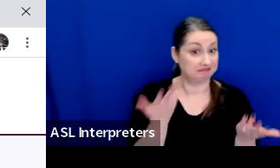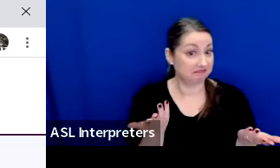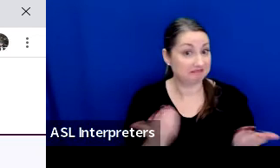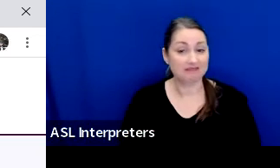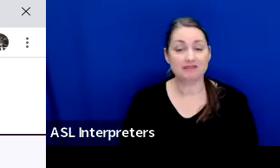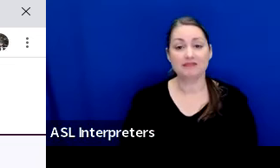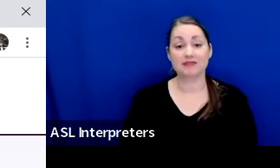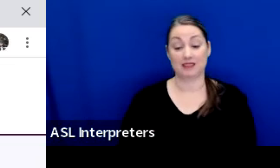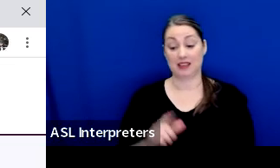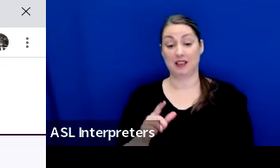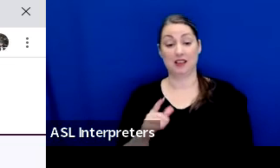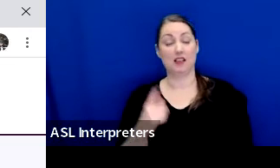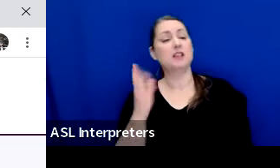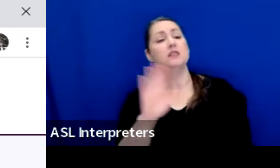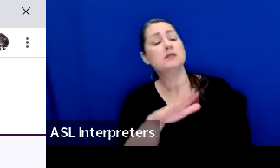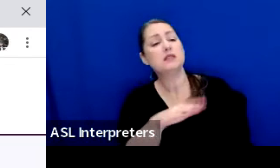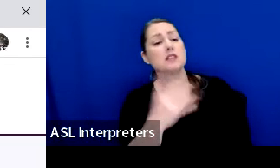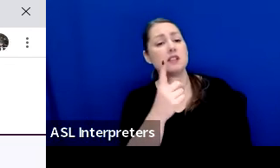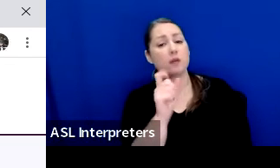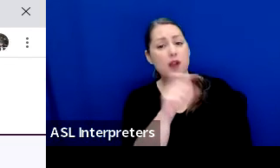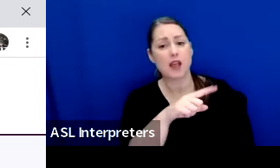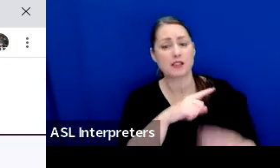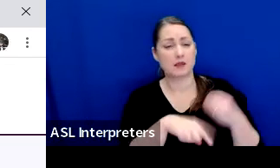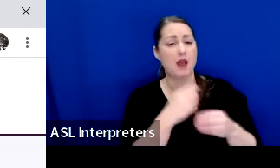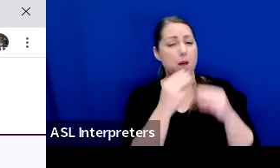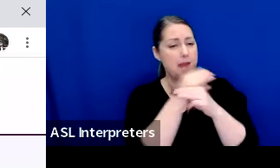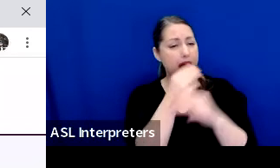Somebody just asked about math for liberal arts, and I believe you said